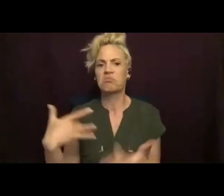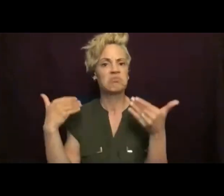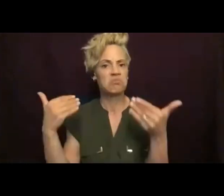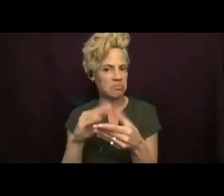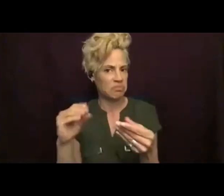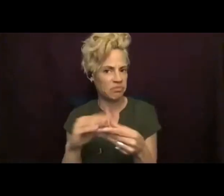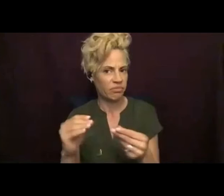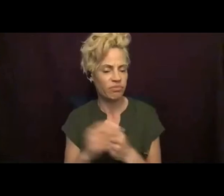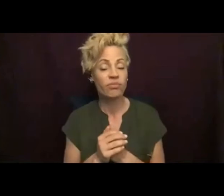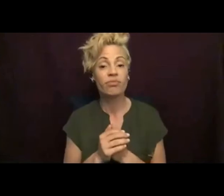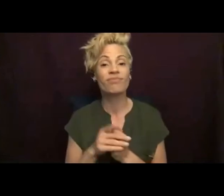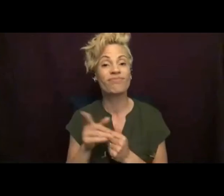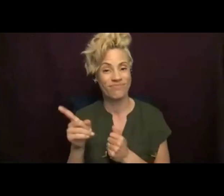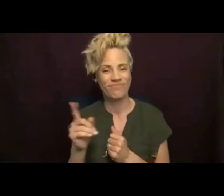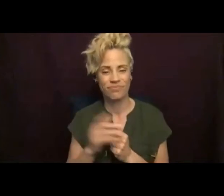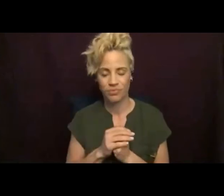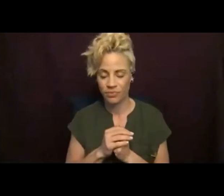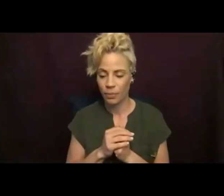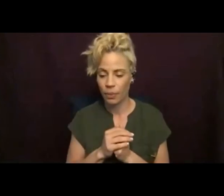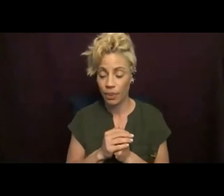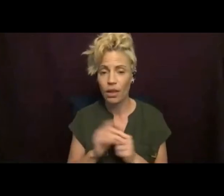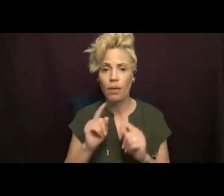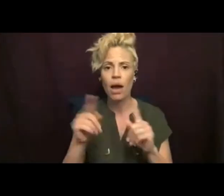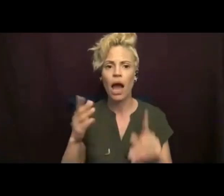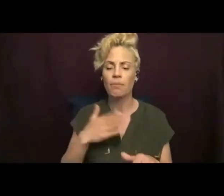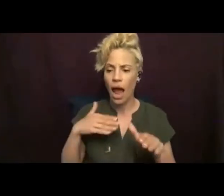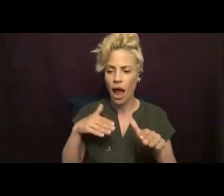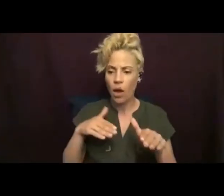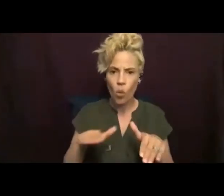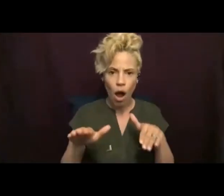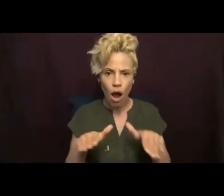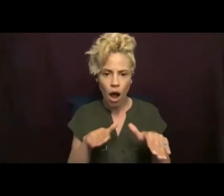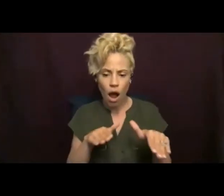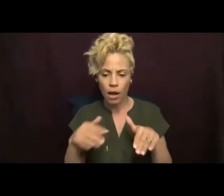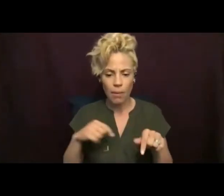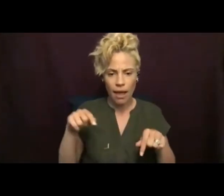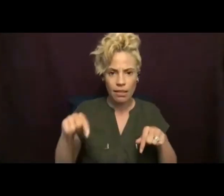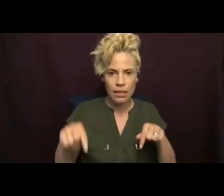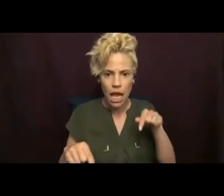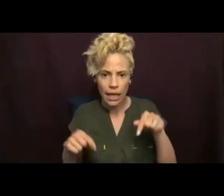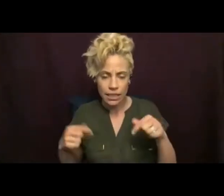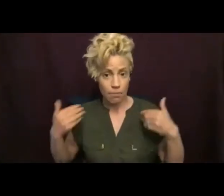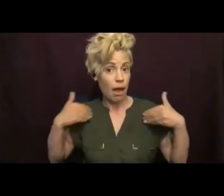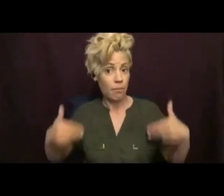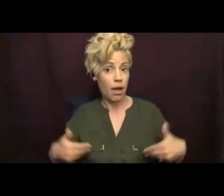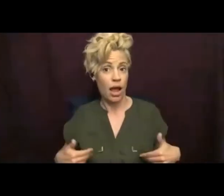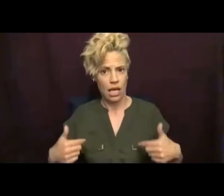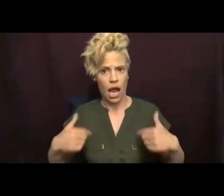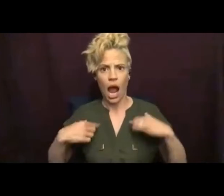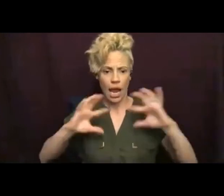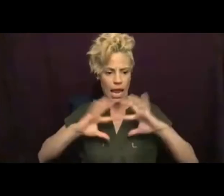And here she goes, "But my walk, my legs, my body, I am all of me a feature.